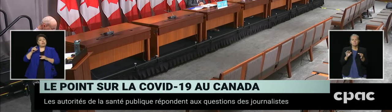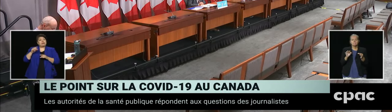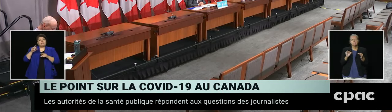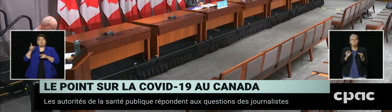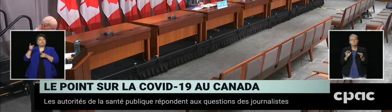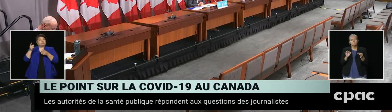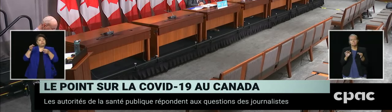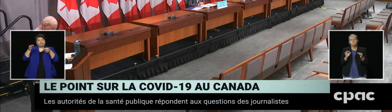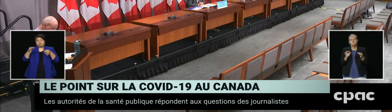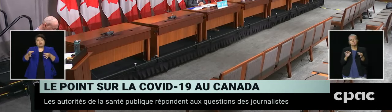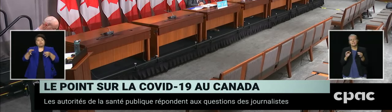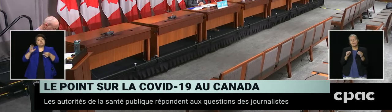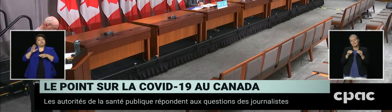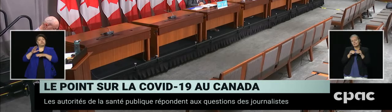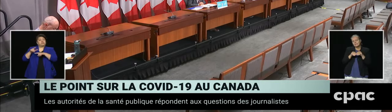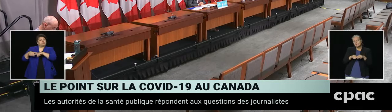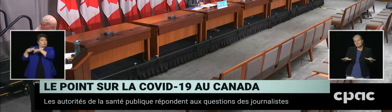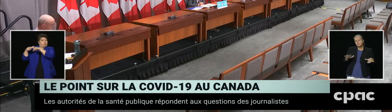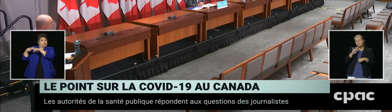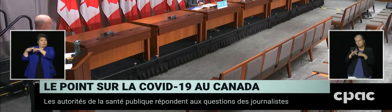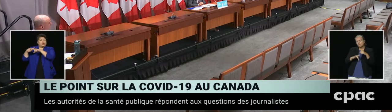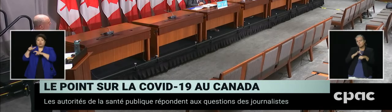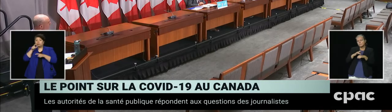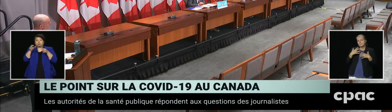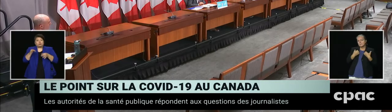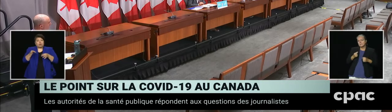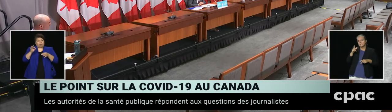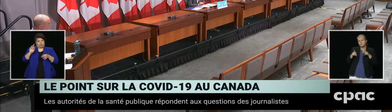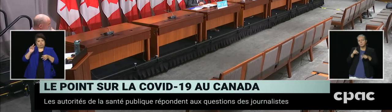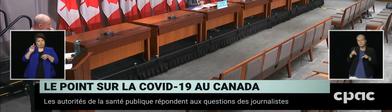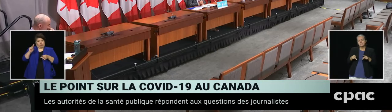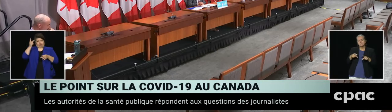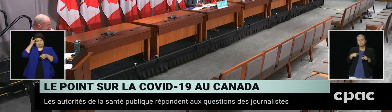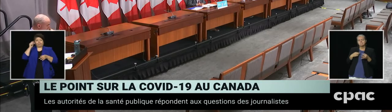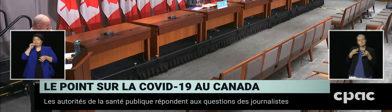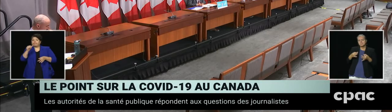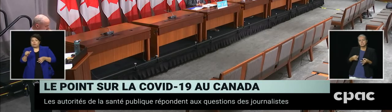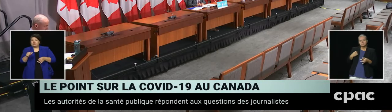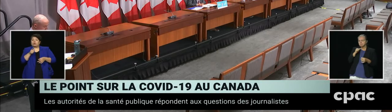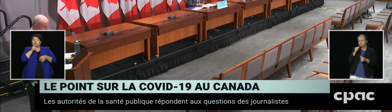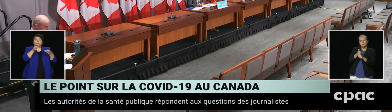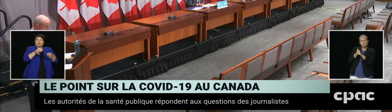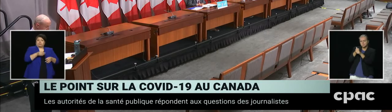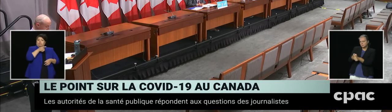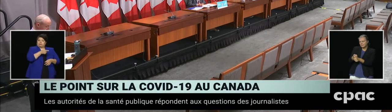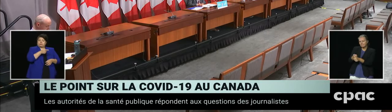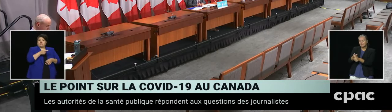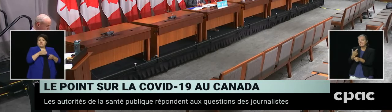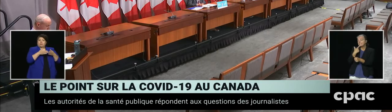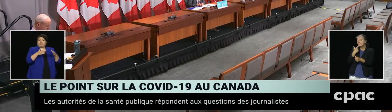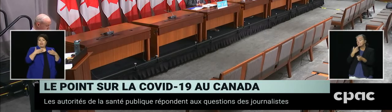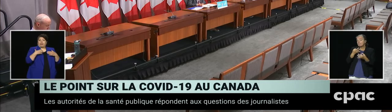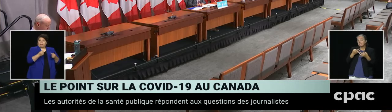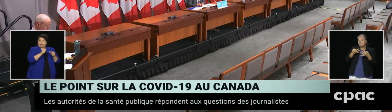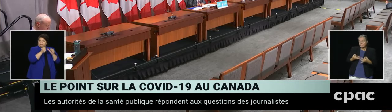NOT MADE AT THE POLITICAL LEVEL. SHE SAID IT WAS AN ADMINISTRATION DECISION MADE BY THE PUBLIC HEALTH AGENCY OF